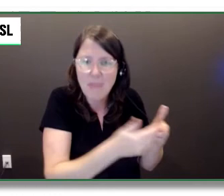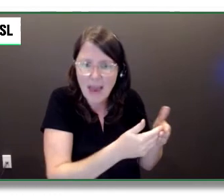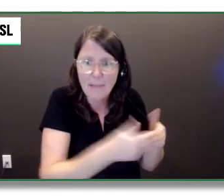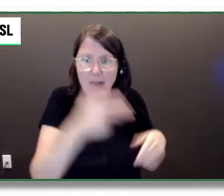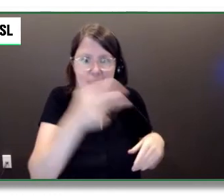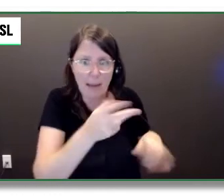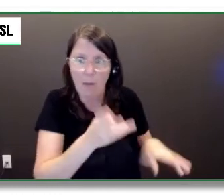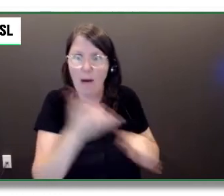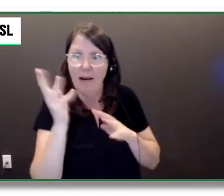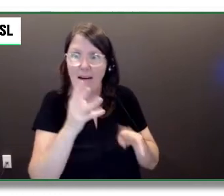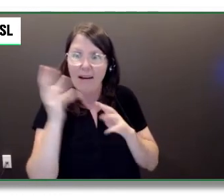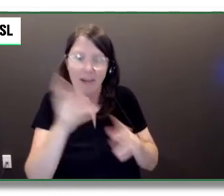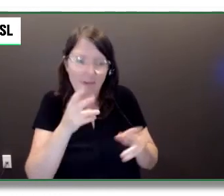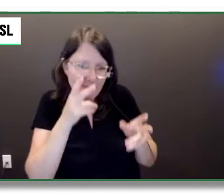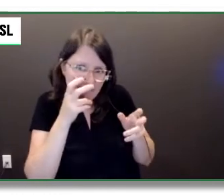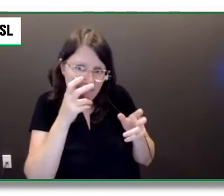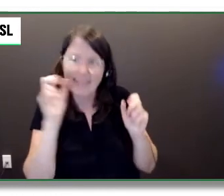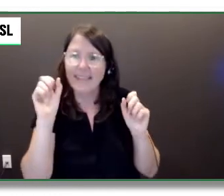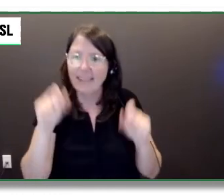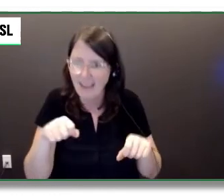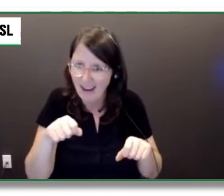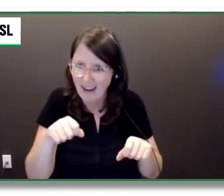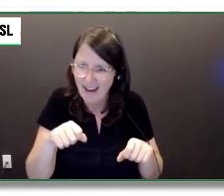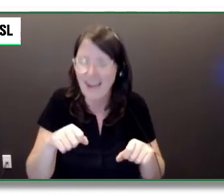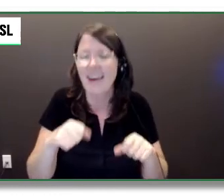Next, here we've got number four examples